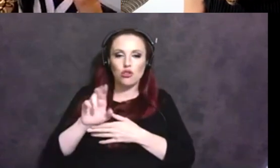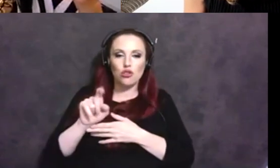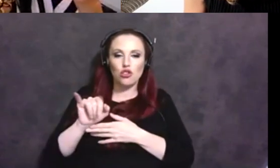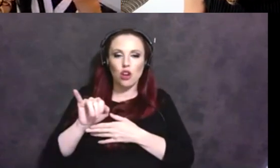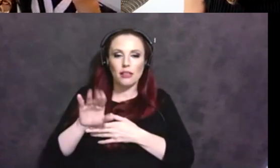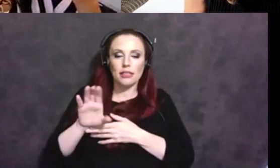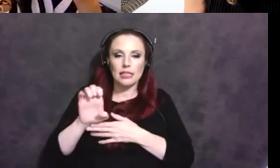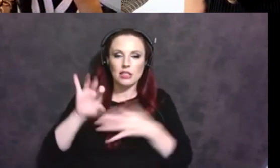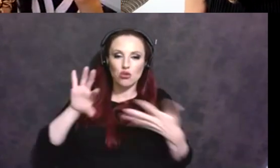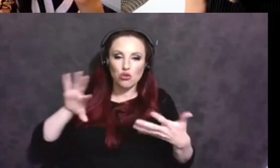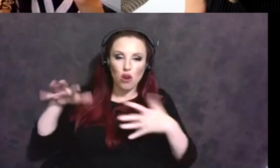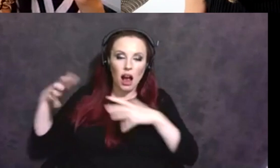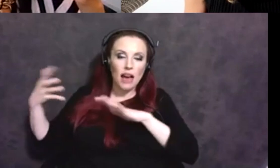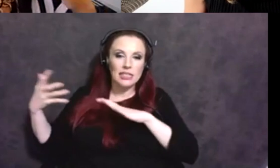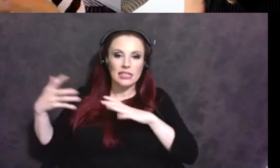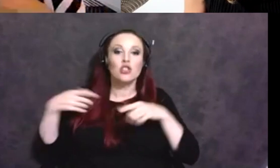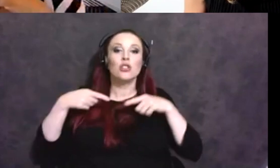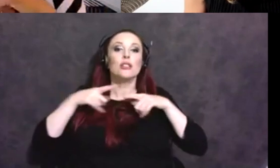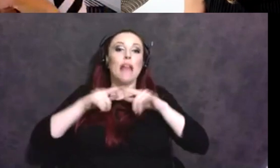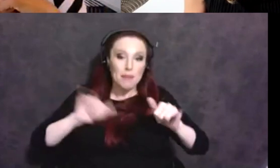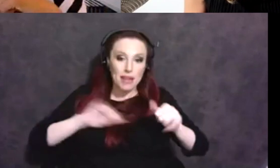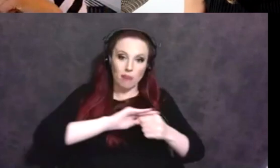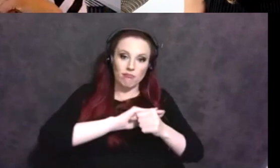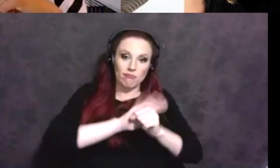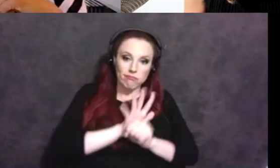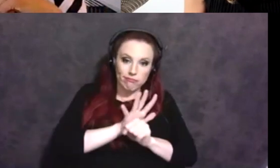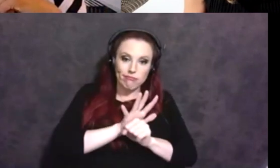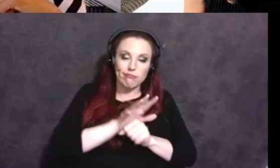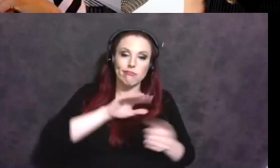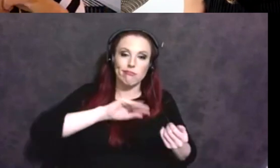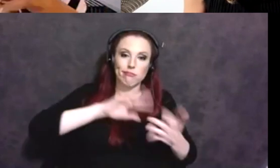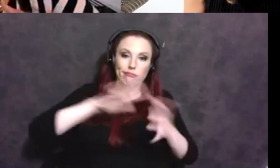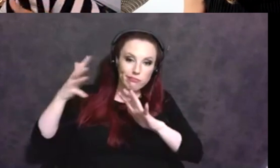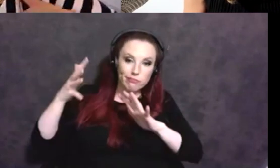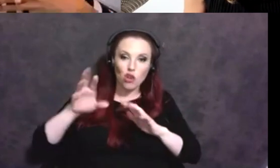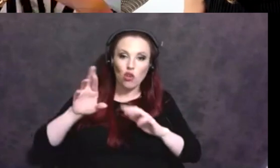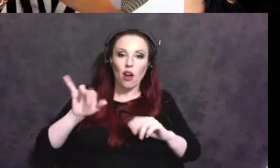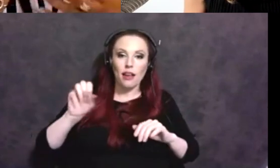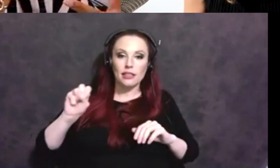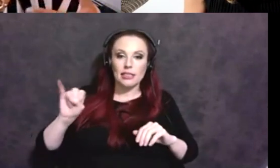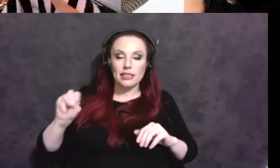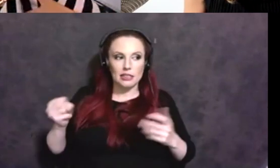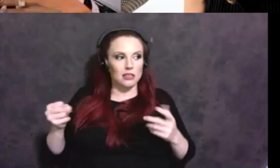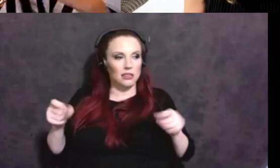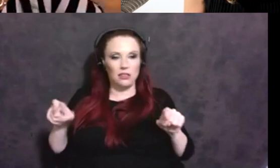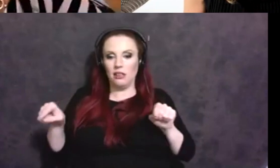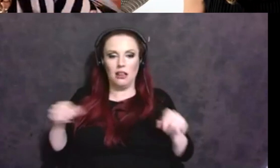these moments where I am calling this moment, we have a racial justice/injustice in the